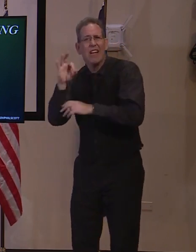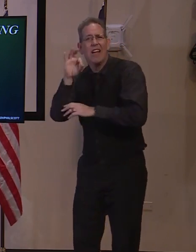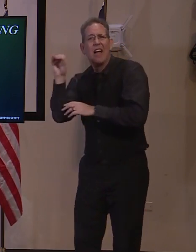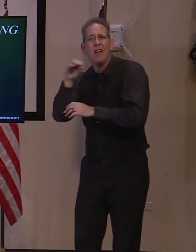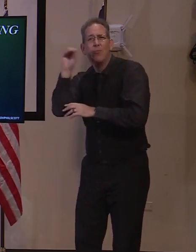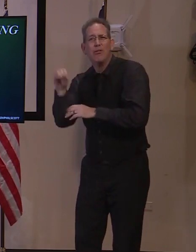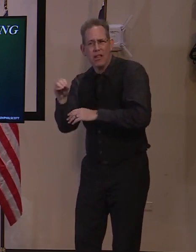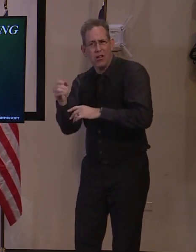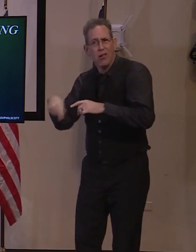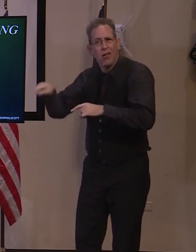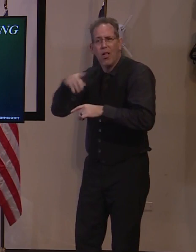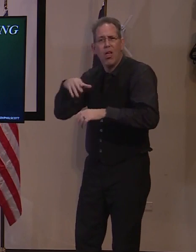hospitals.